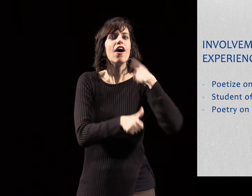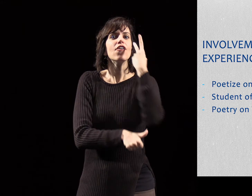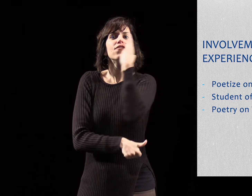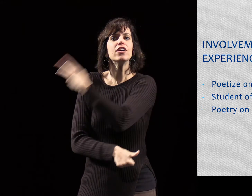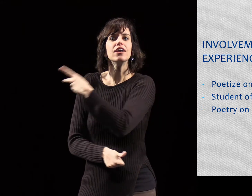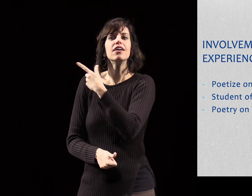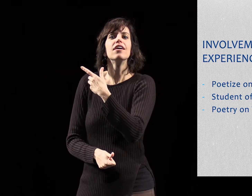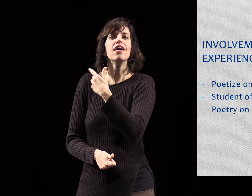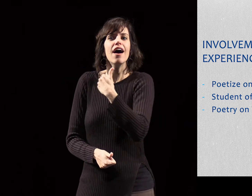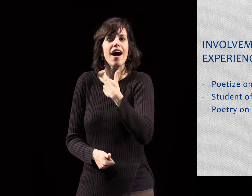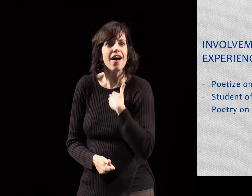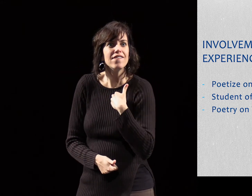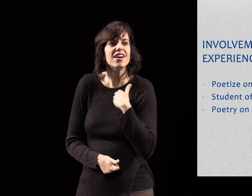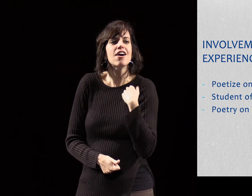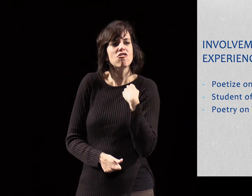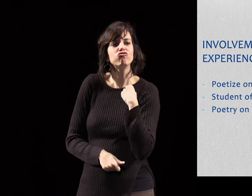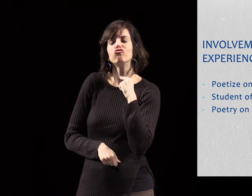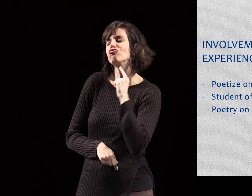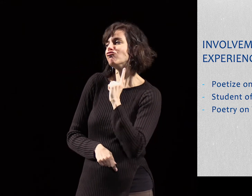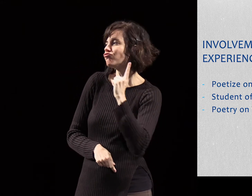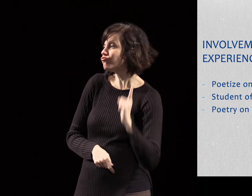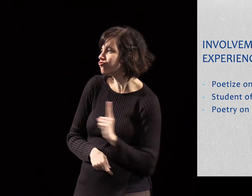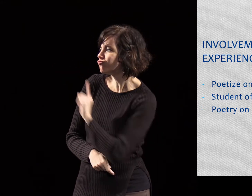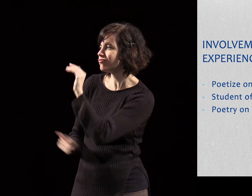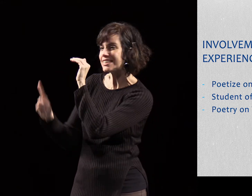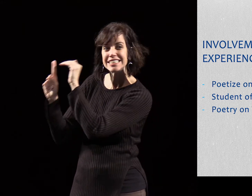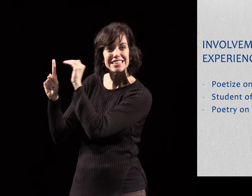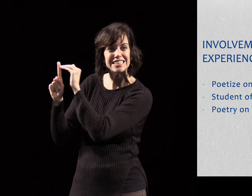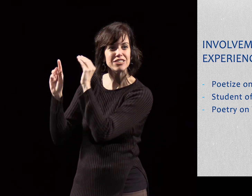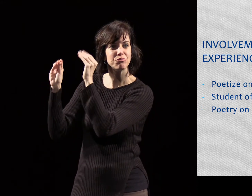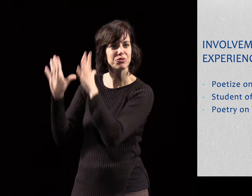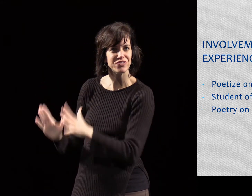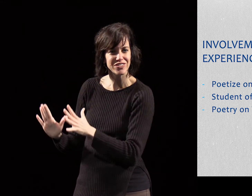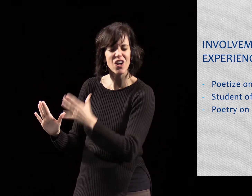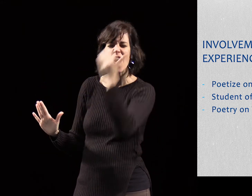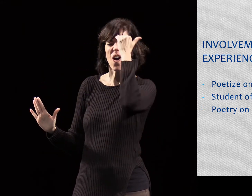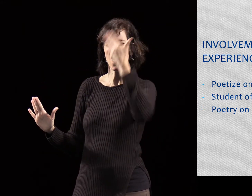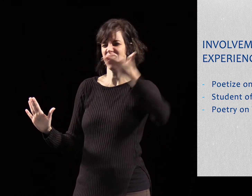So I decided to reach out to one of my former professors,